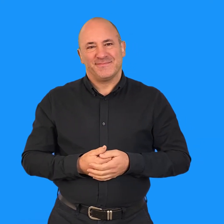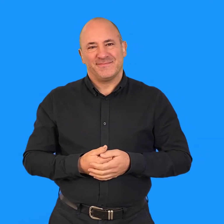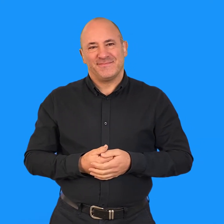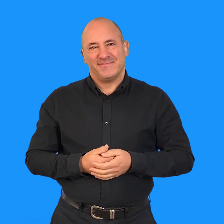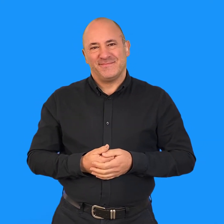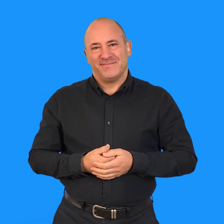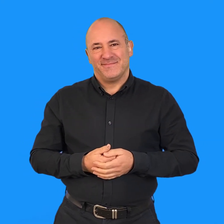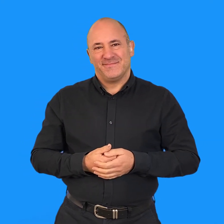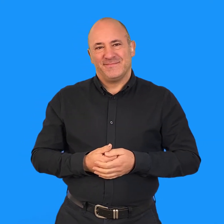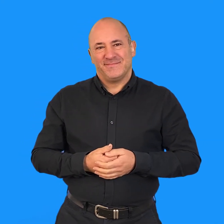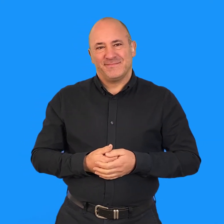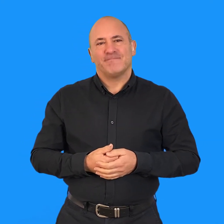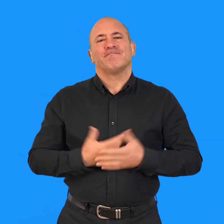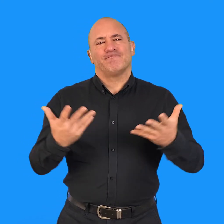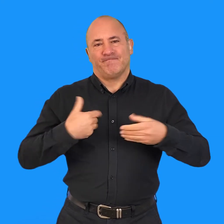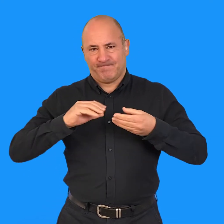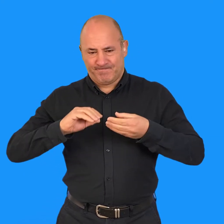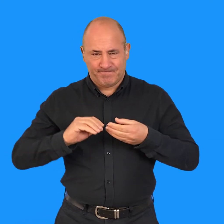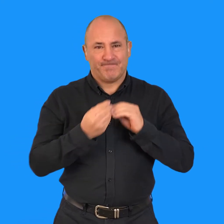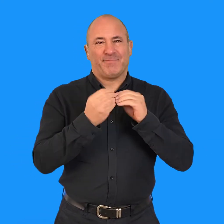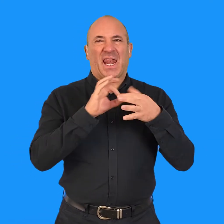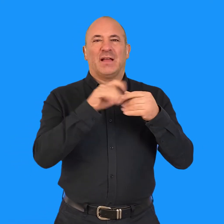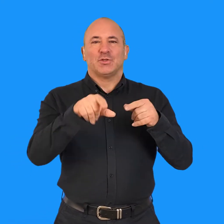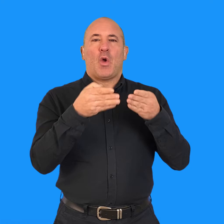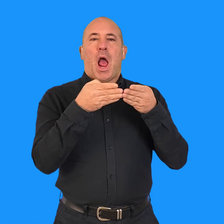and how they shape our identity. So I made a work